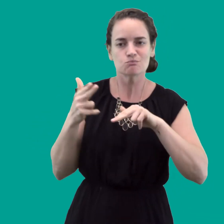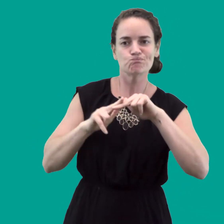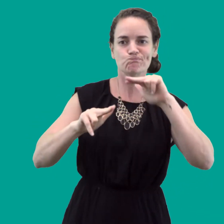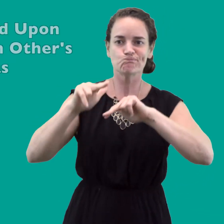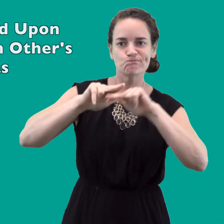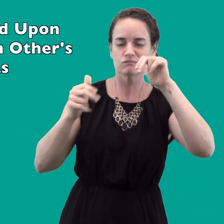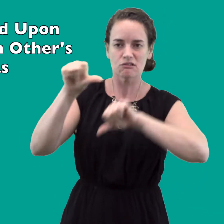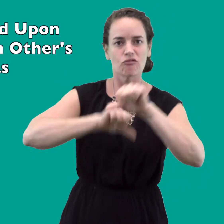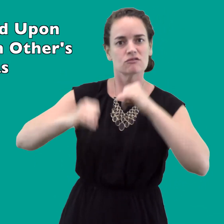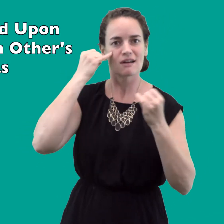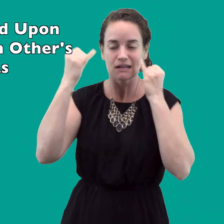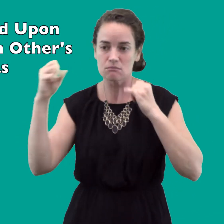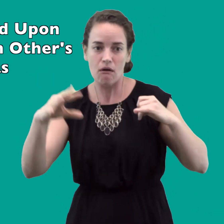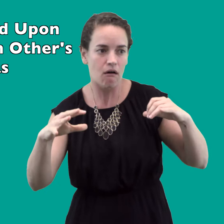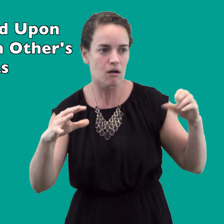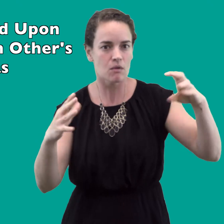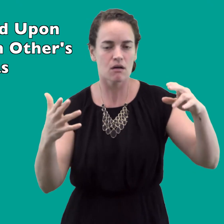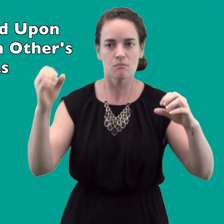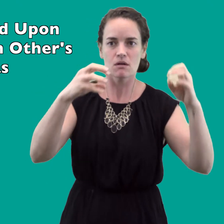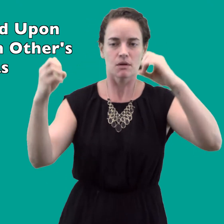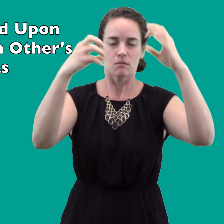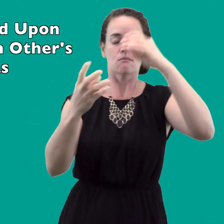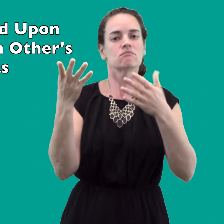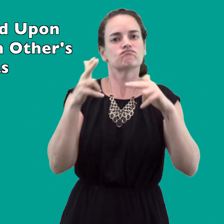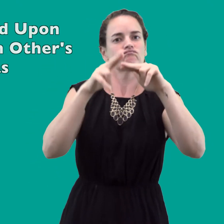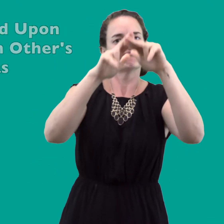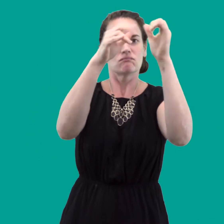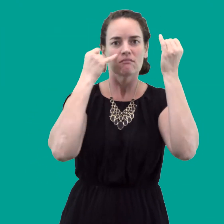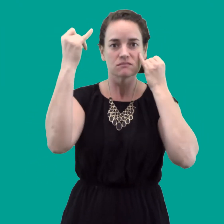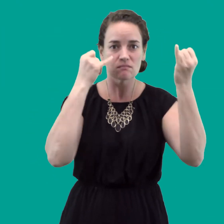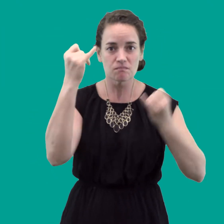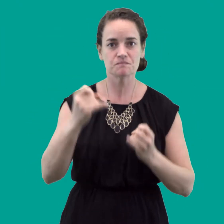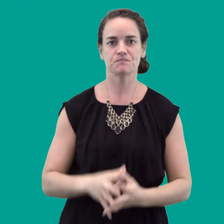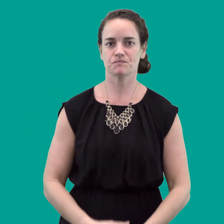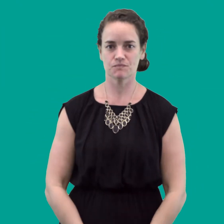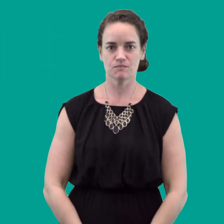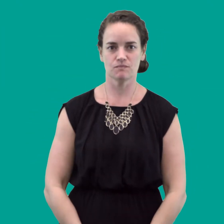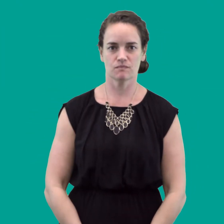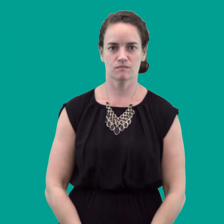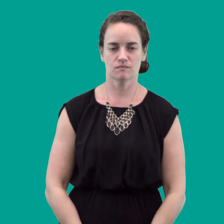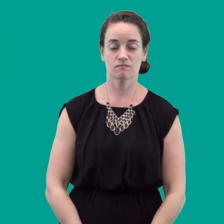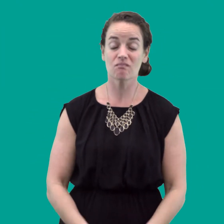All the discussions build upon each other ideas as they go back and forth among each other.